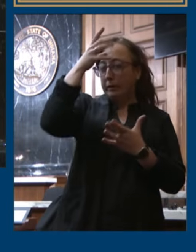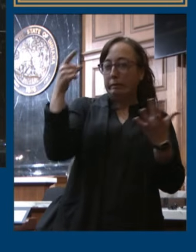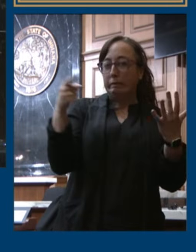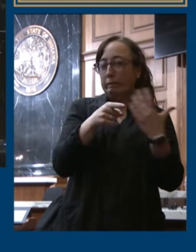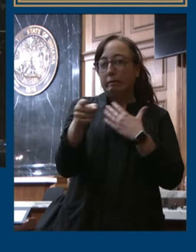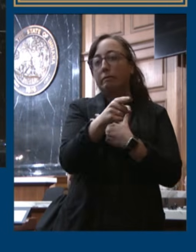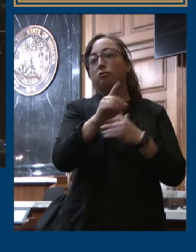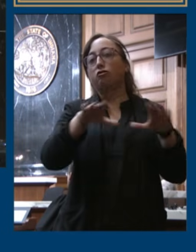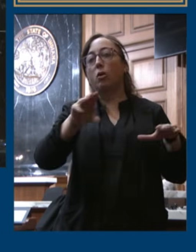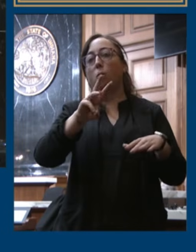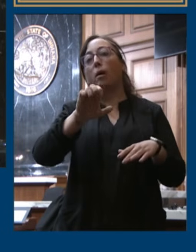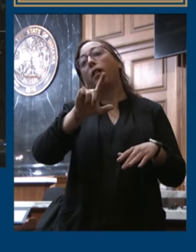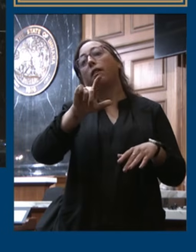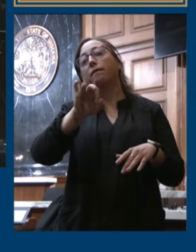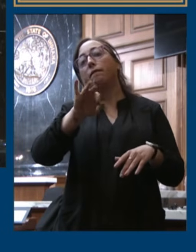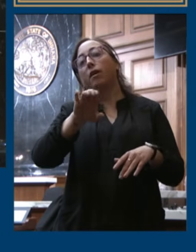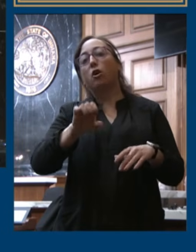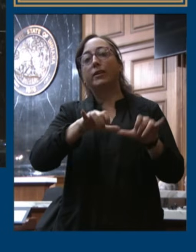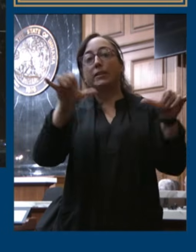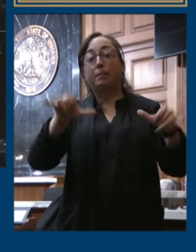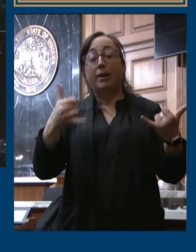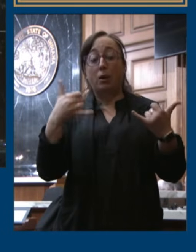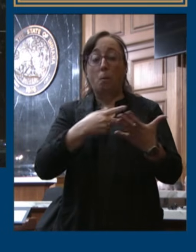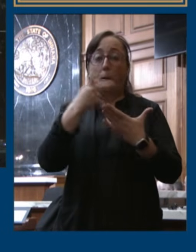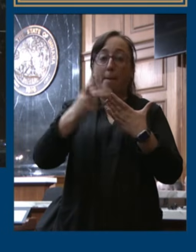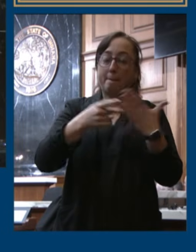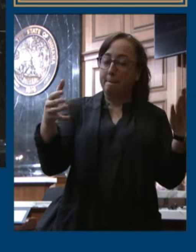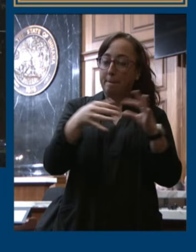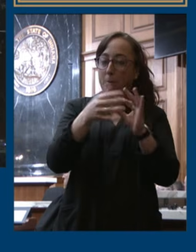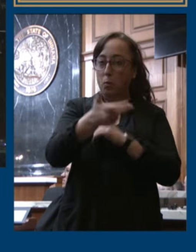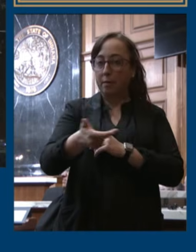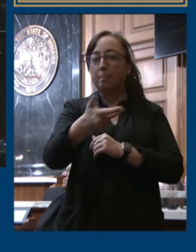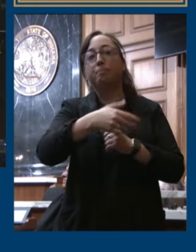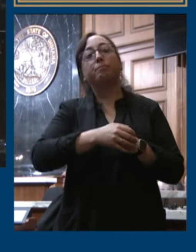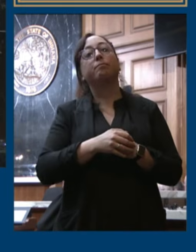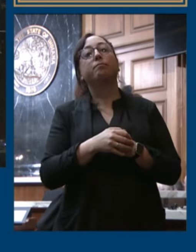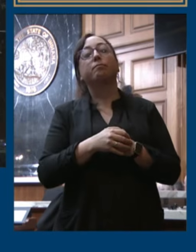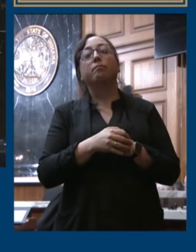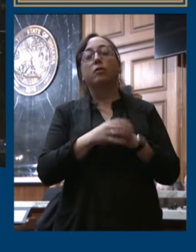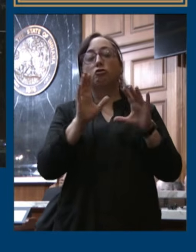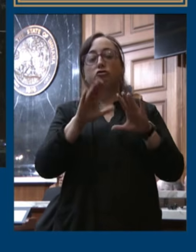IT CONNECTED THE THREE. THE LONGER A CHILD LINGERS IN THE SYSTEM WITHOUT